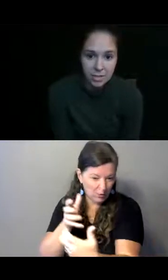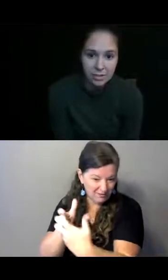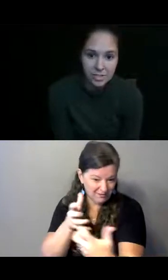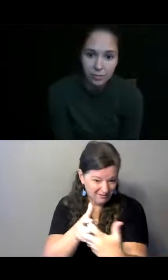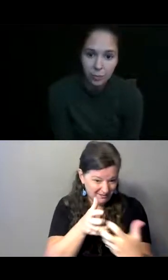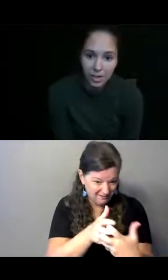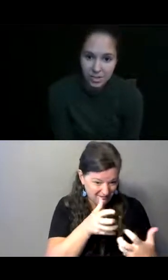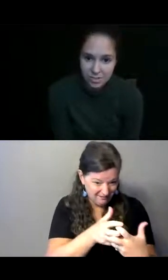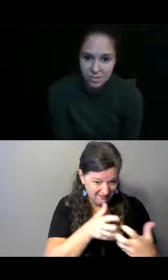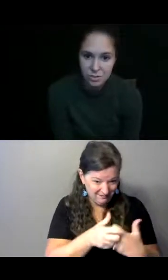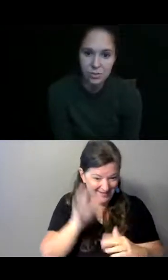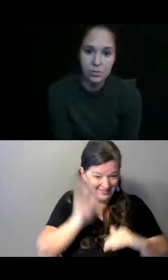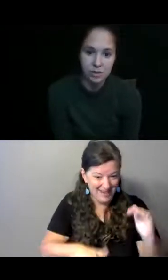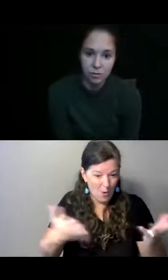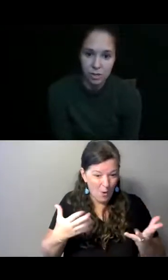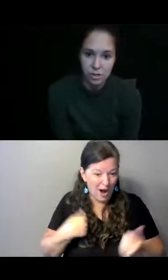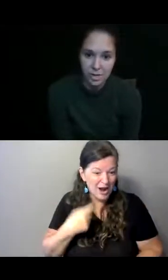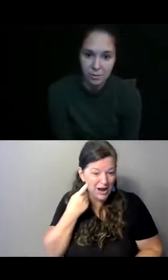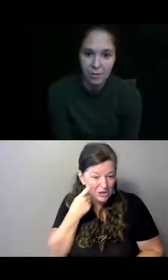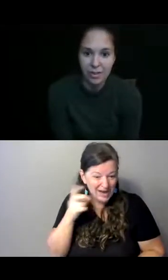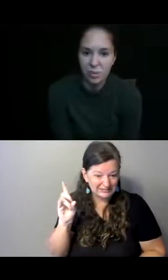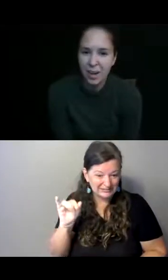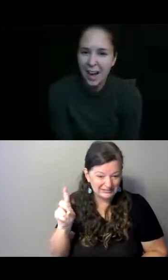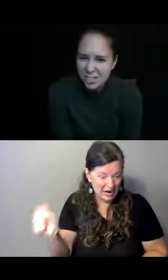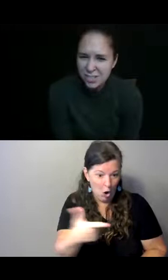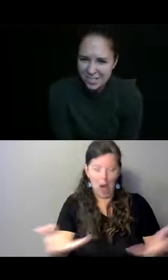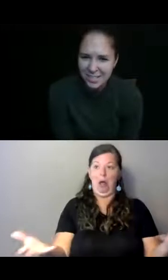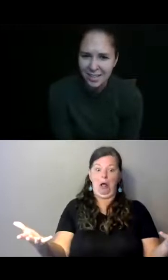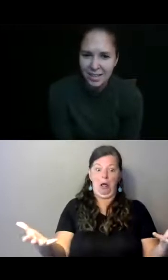There are different ways to differentiate rather than what I just did.